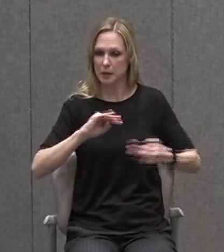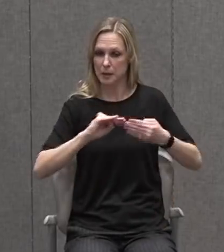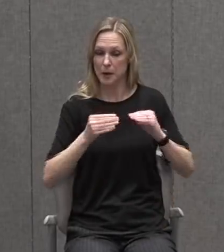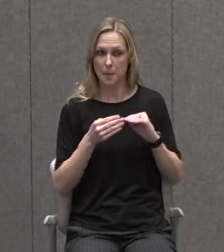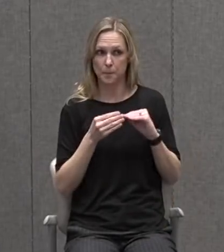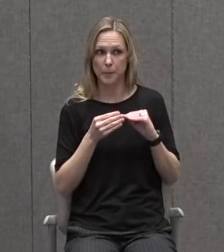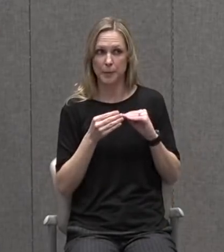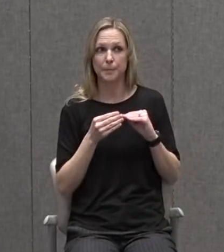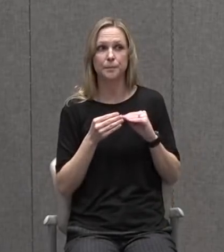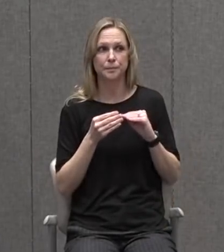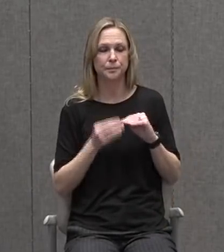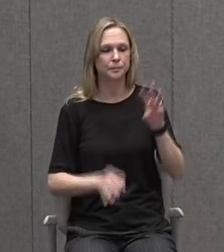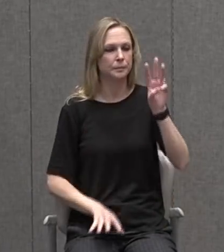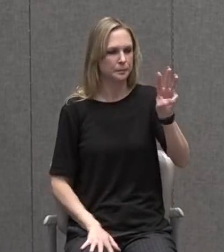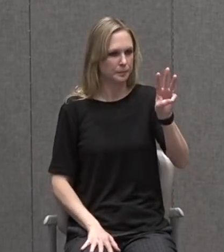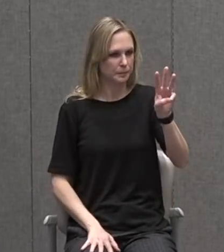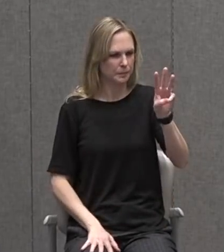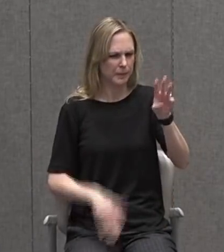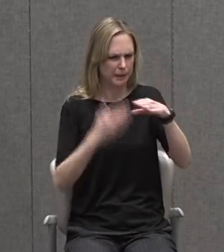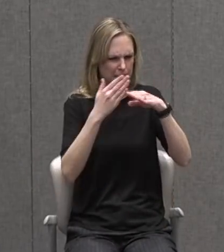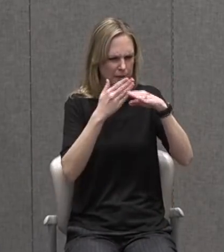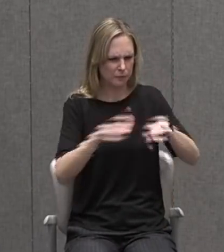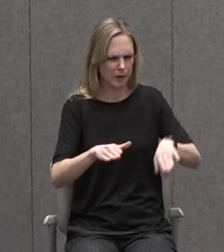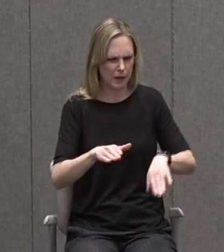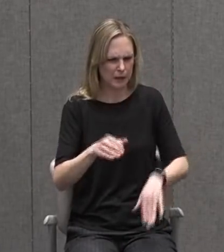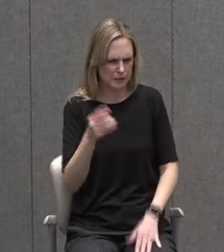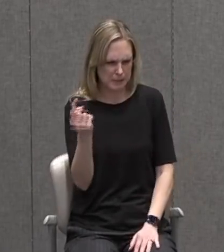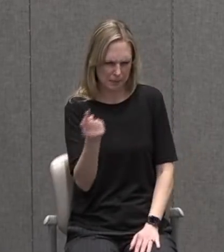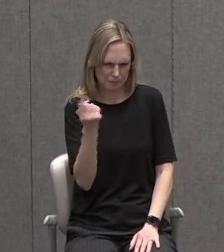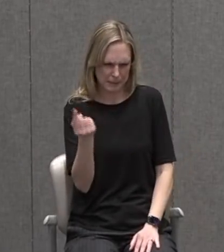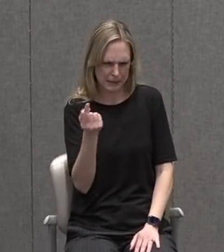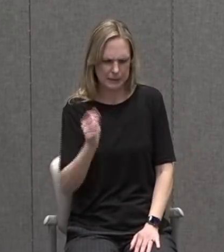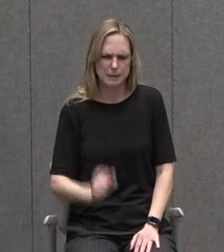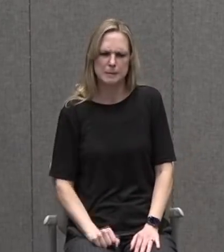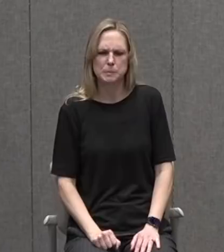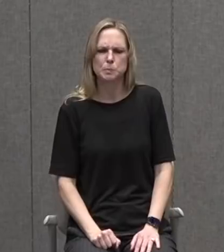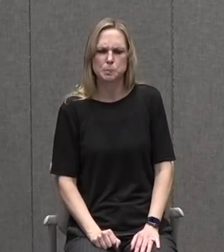by something that can go into six, is divisible in there.